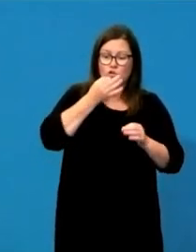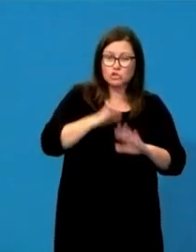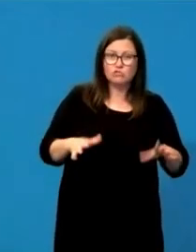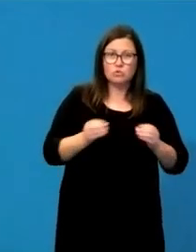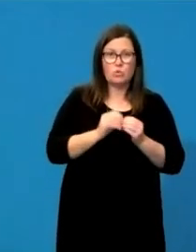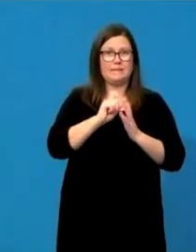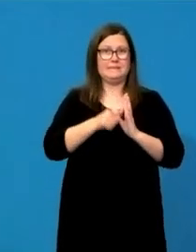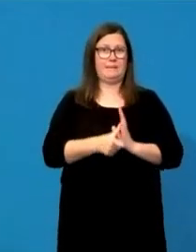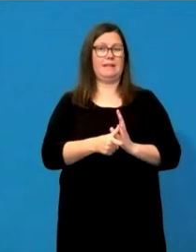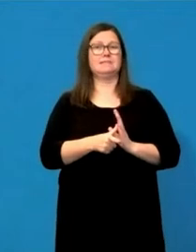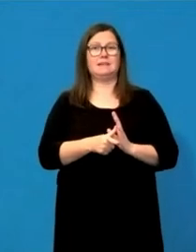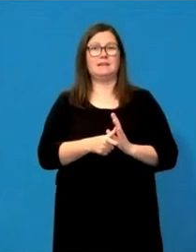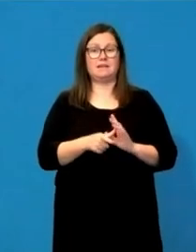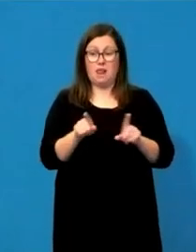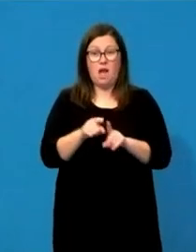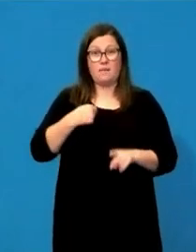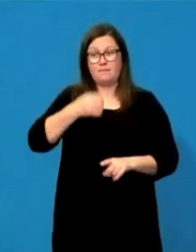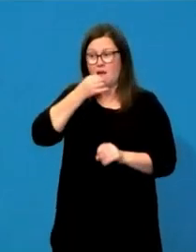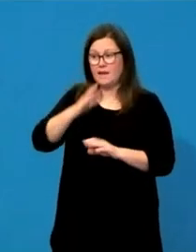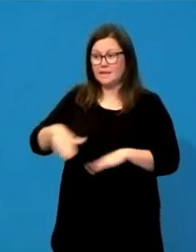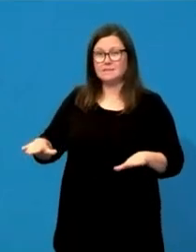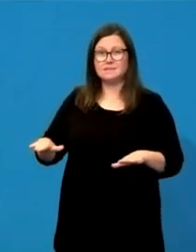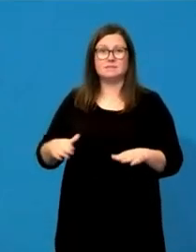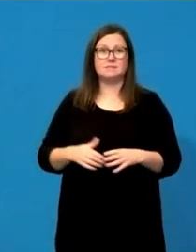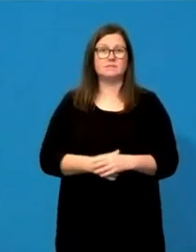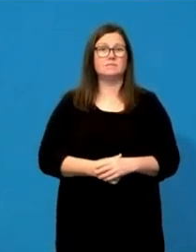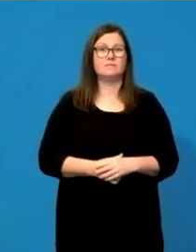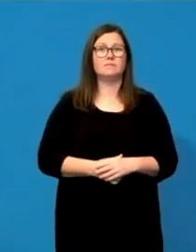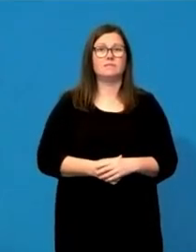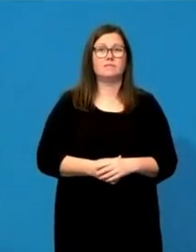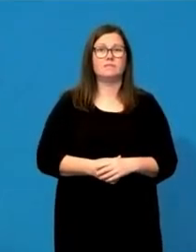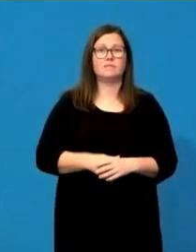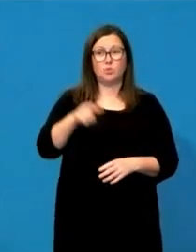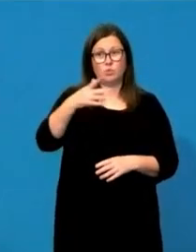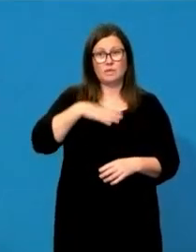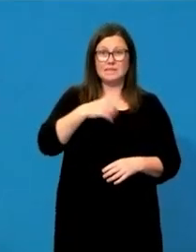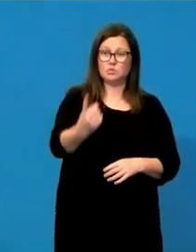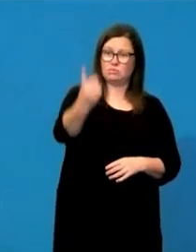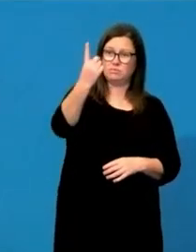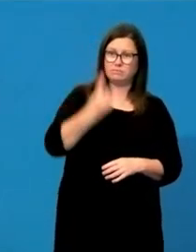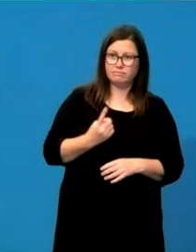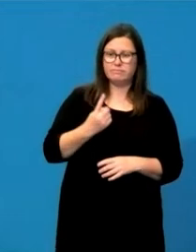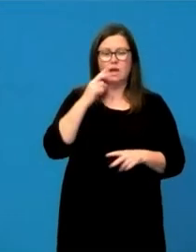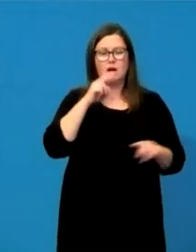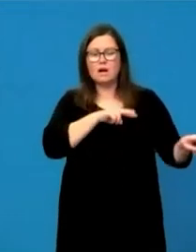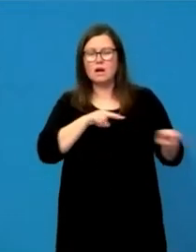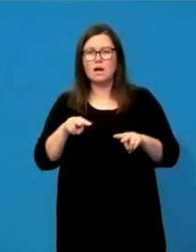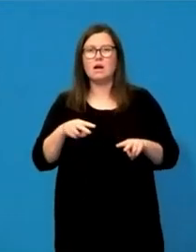Or, you know, the understanding of what it's like to live in a remote community with the